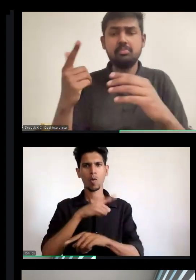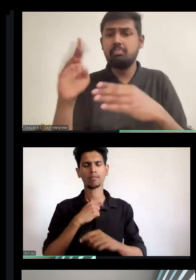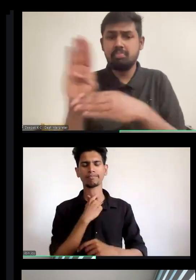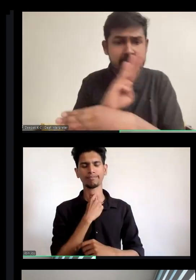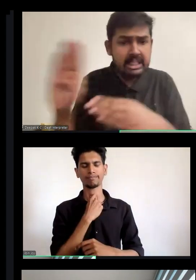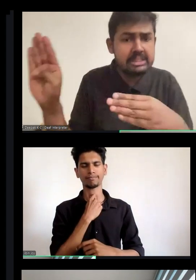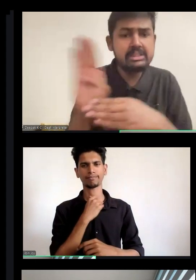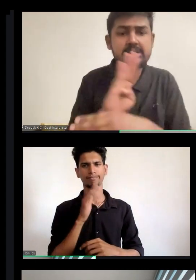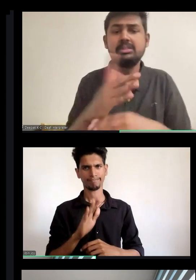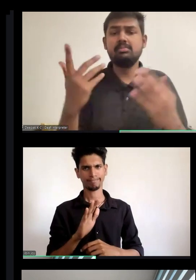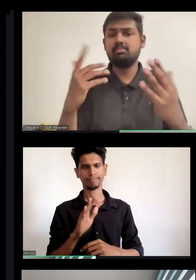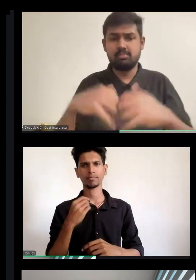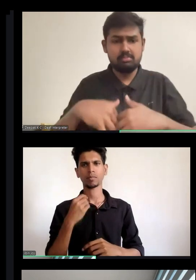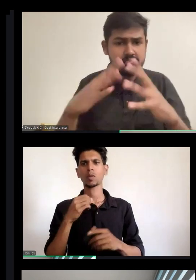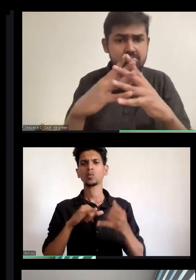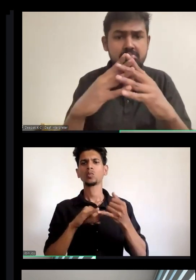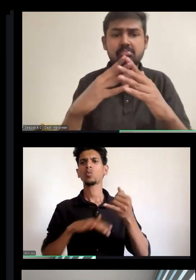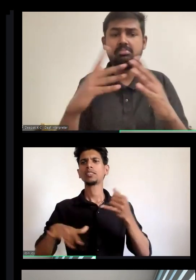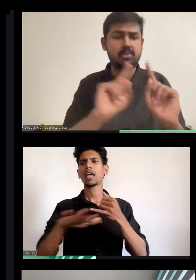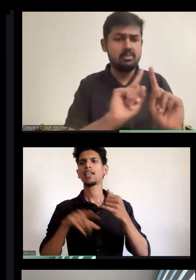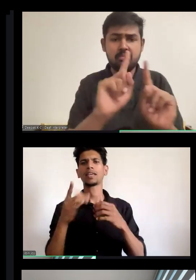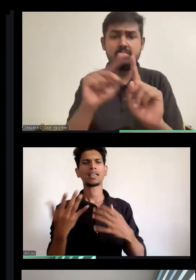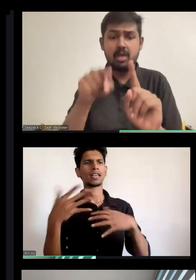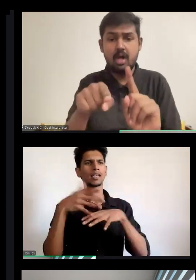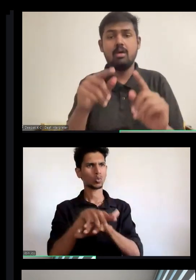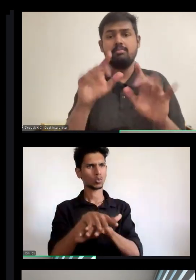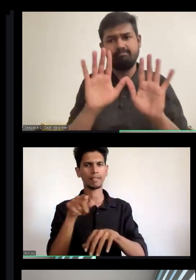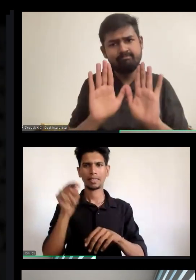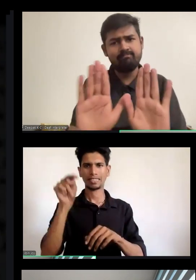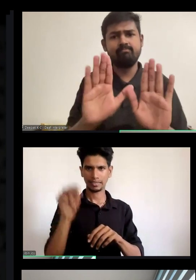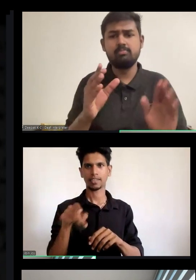inclusive society in an inclusive world. How can we do that?